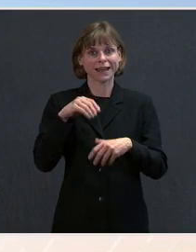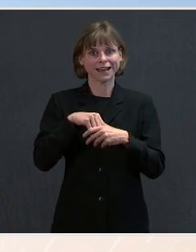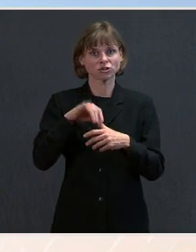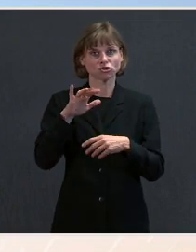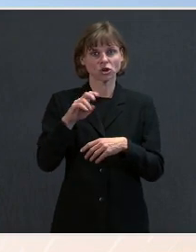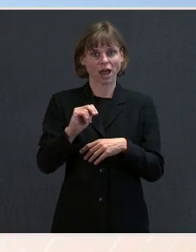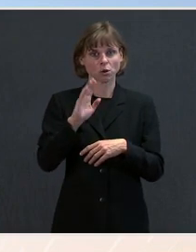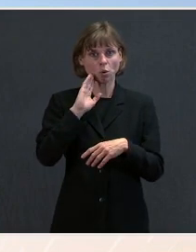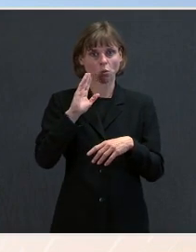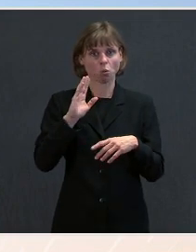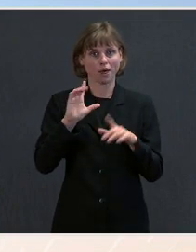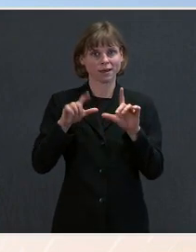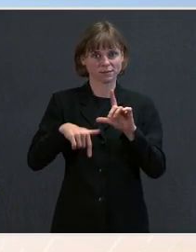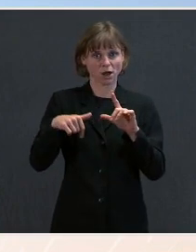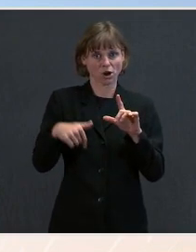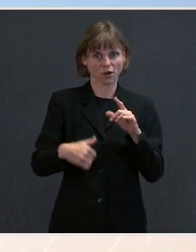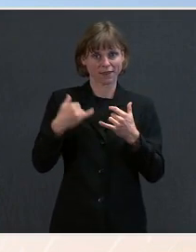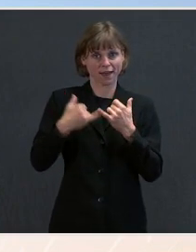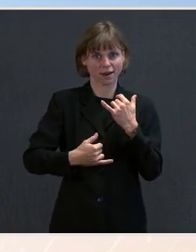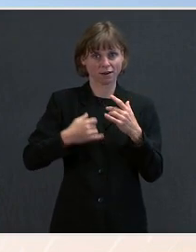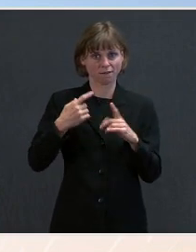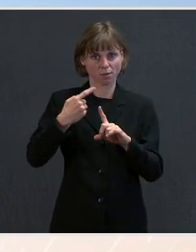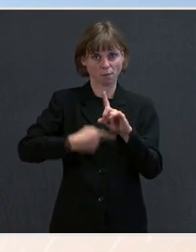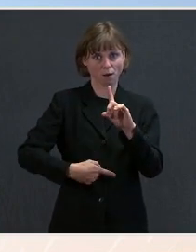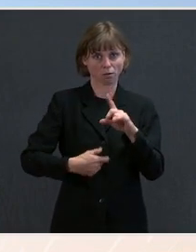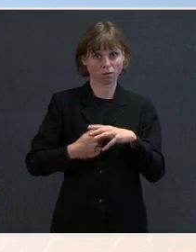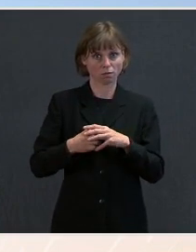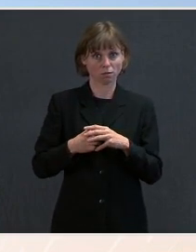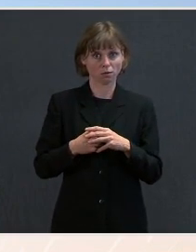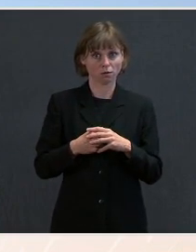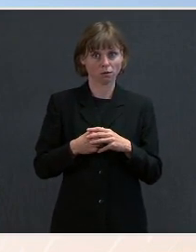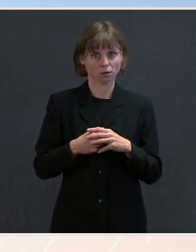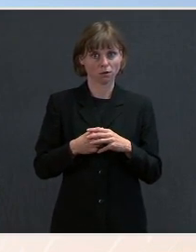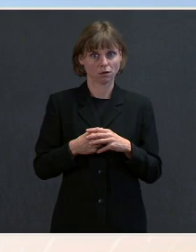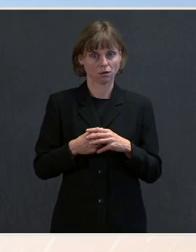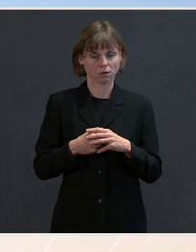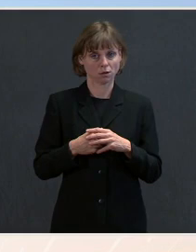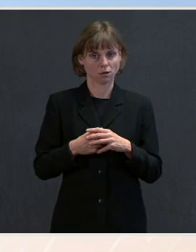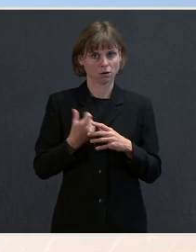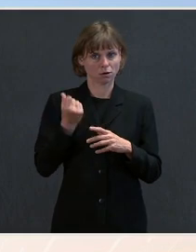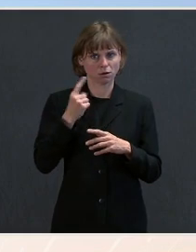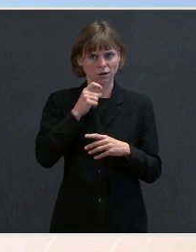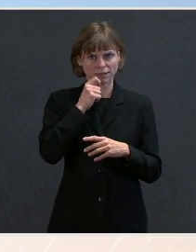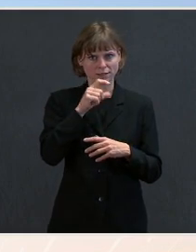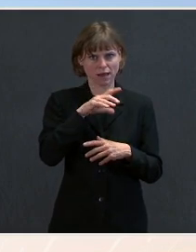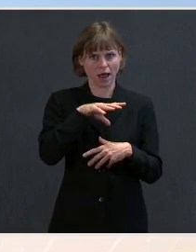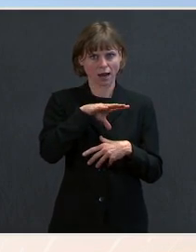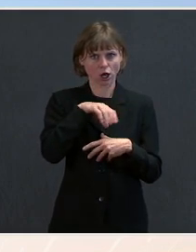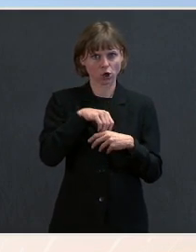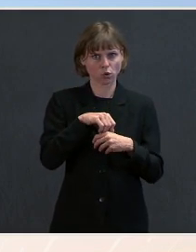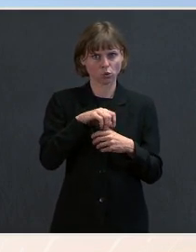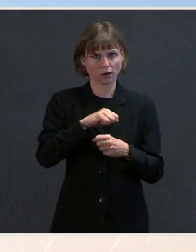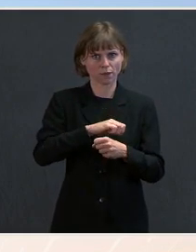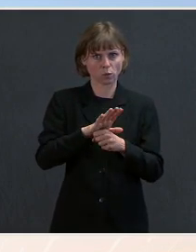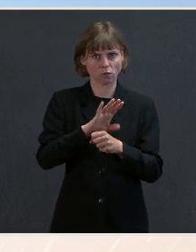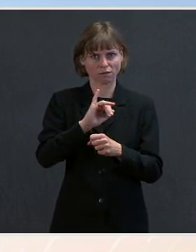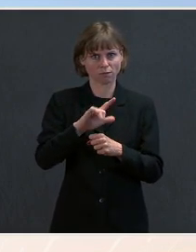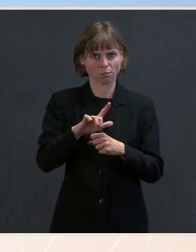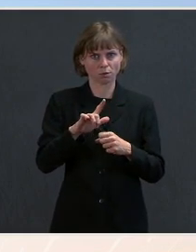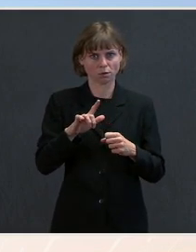at the end of the month. Since that has not included -- since another extension was not included in the COVID bill, a lot of activists are urging him